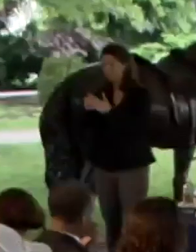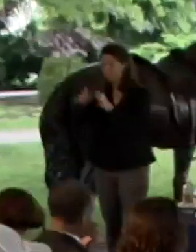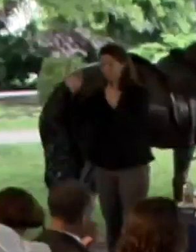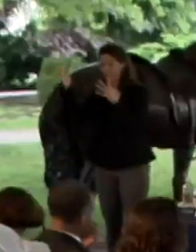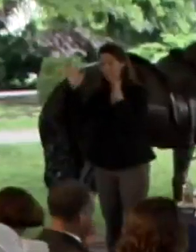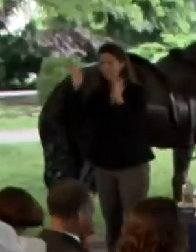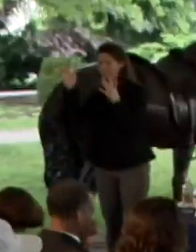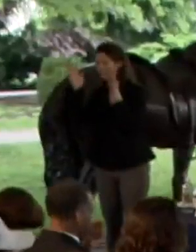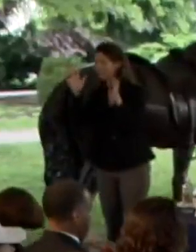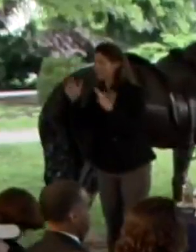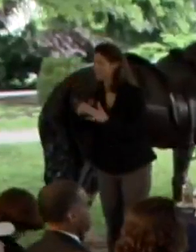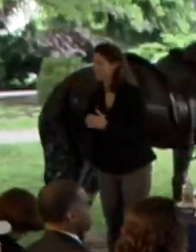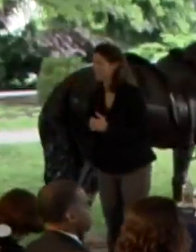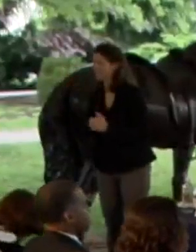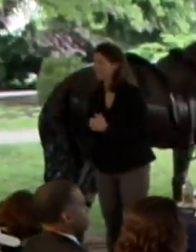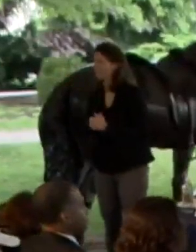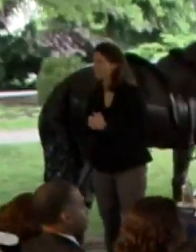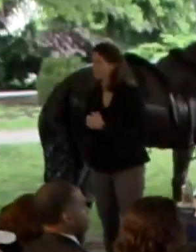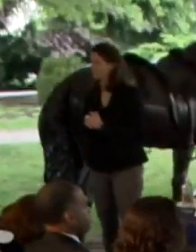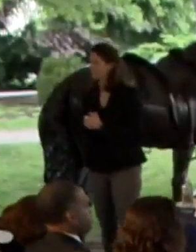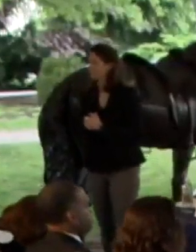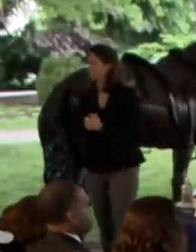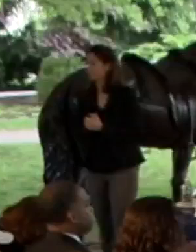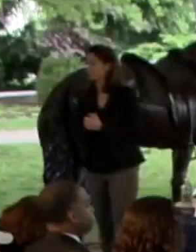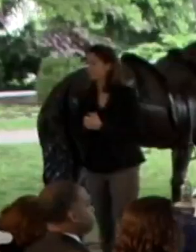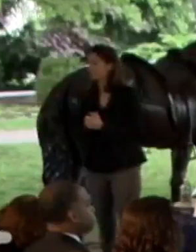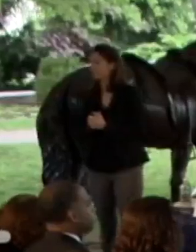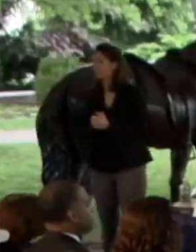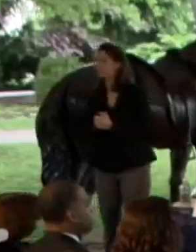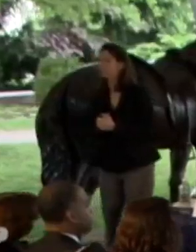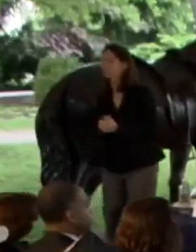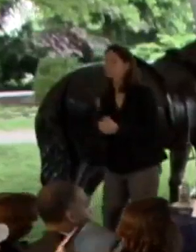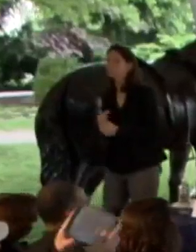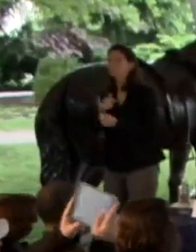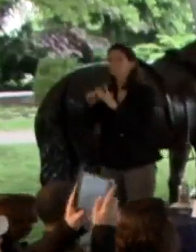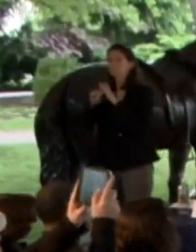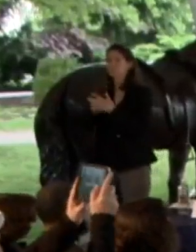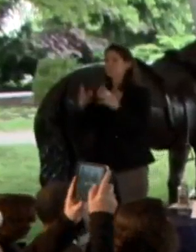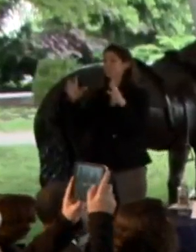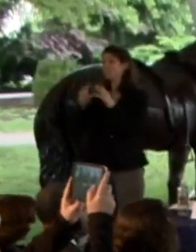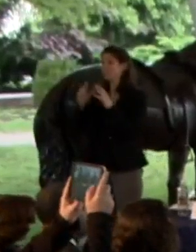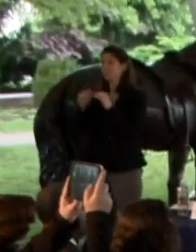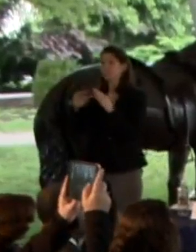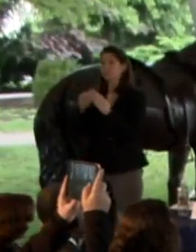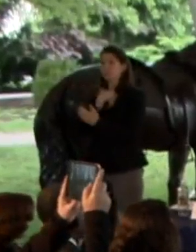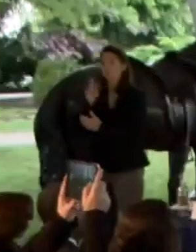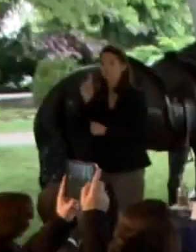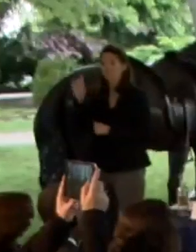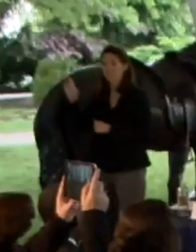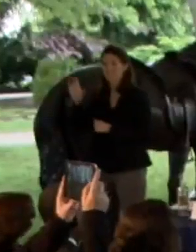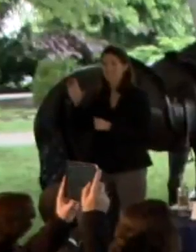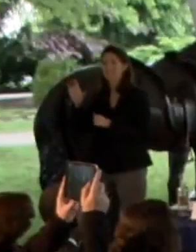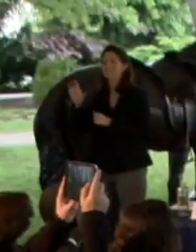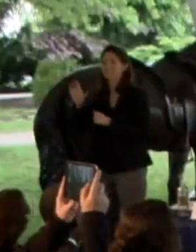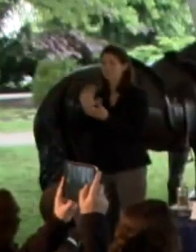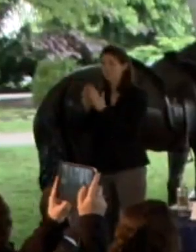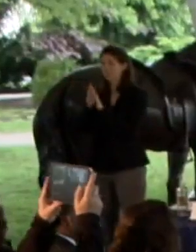OF WASHINGTON, D.C., AND I AM CALLING TO ORDER --